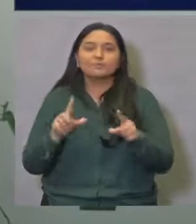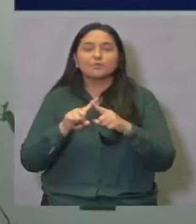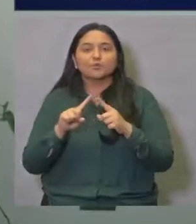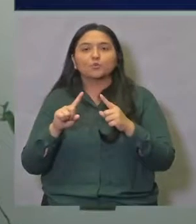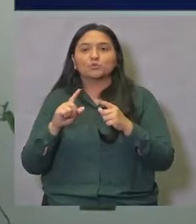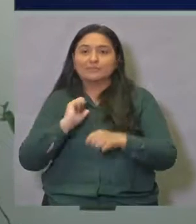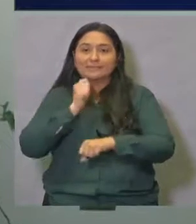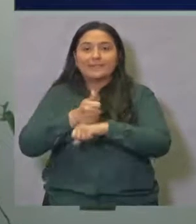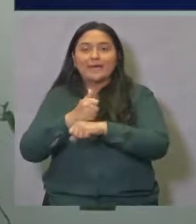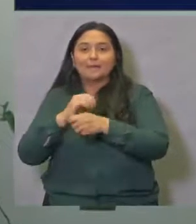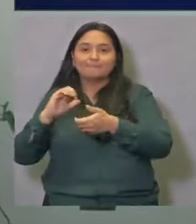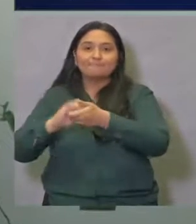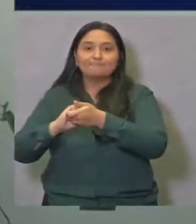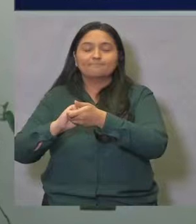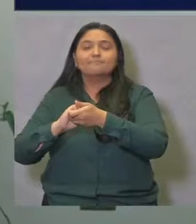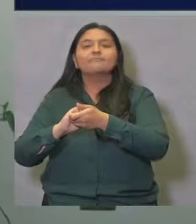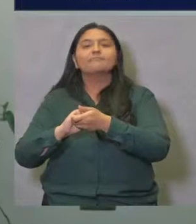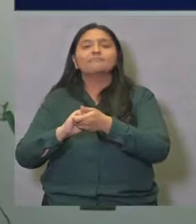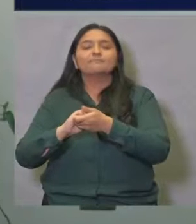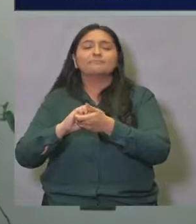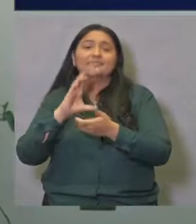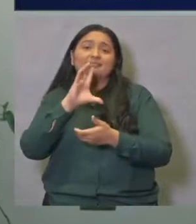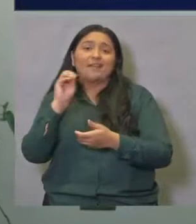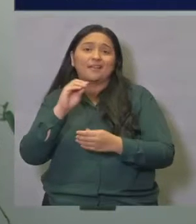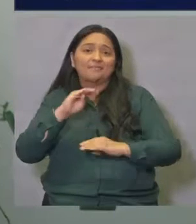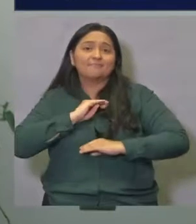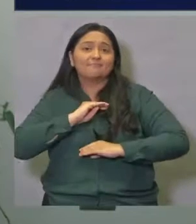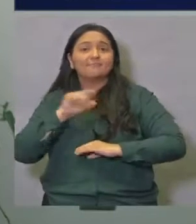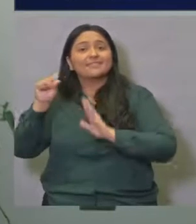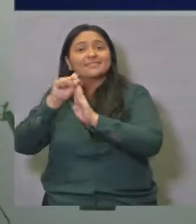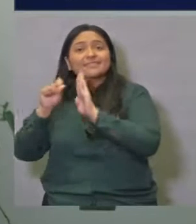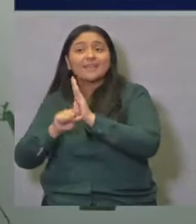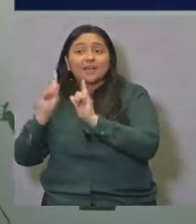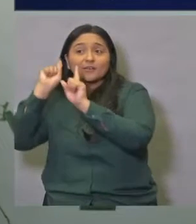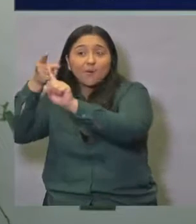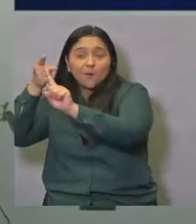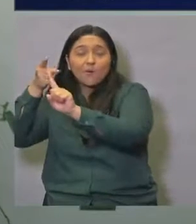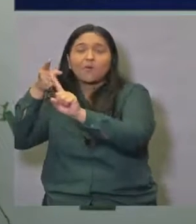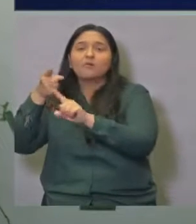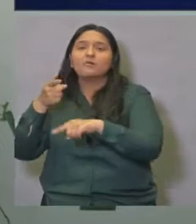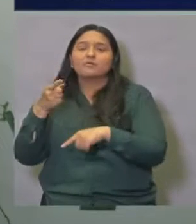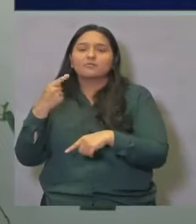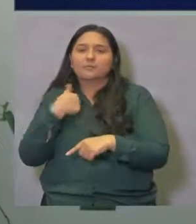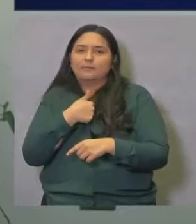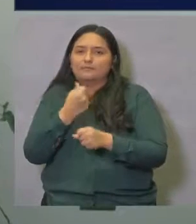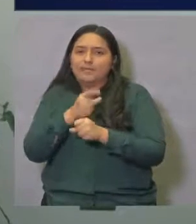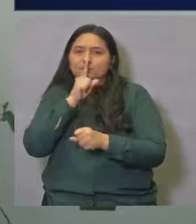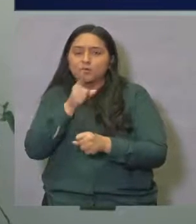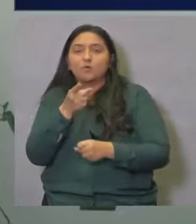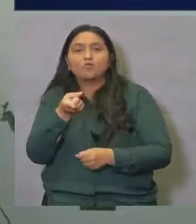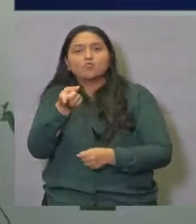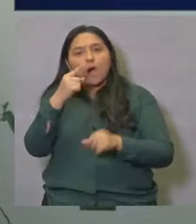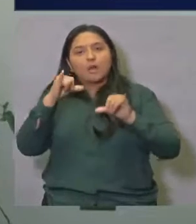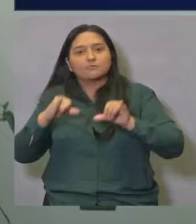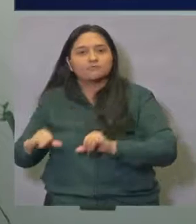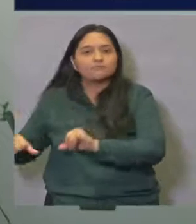BEEN DONE TO CREATE THIS MASSIVE